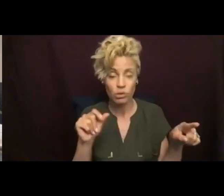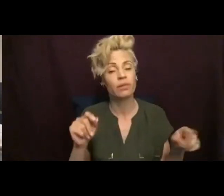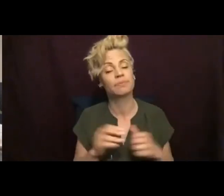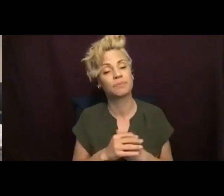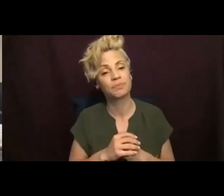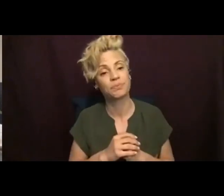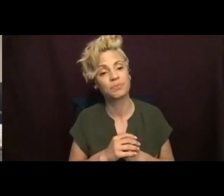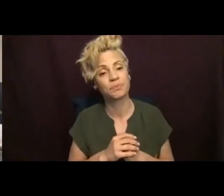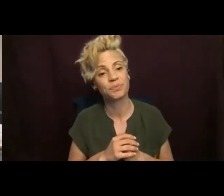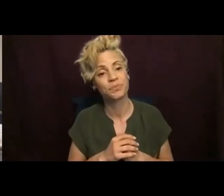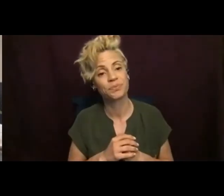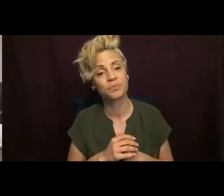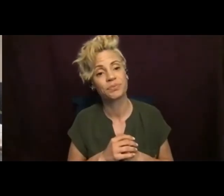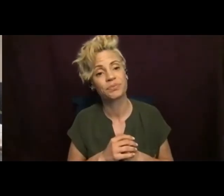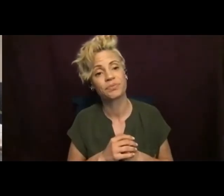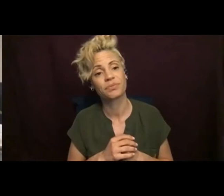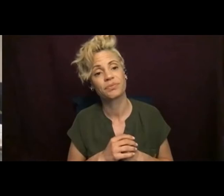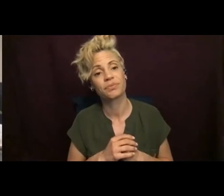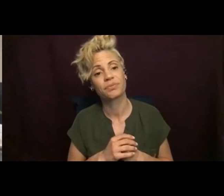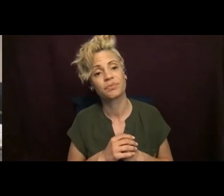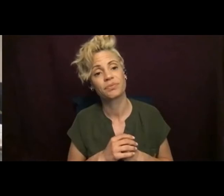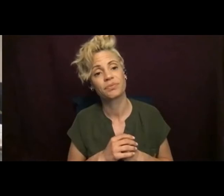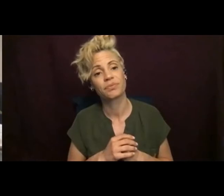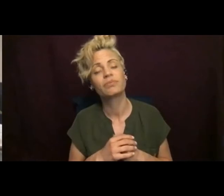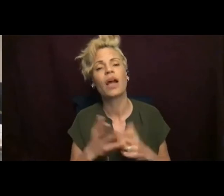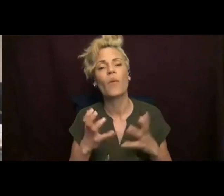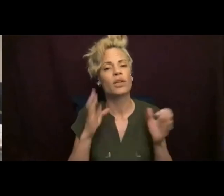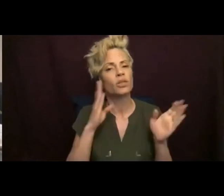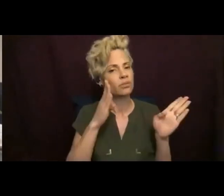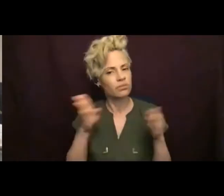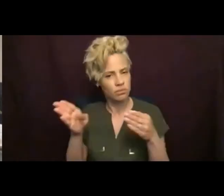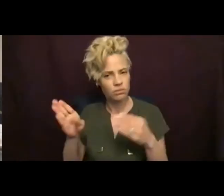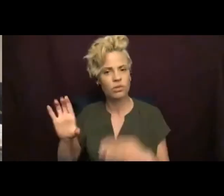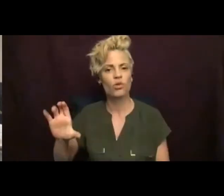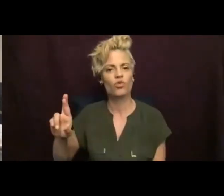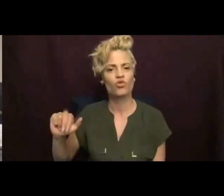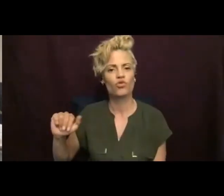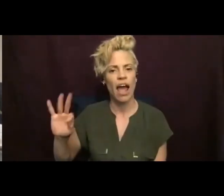I wanted to move into craft and I find myself really drawn